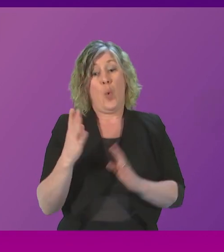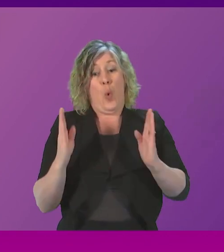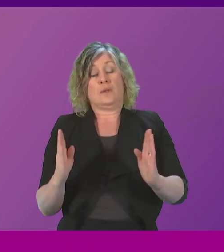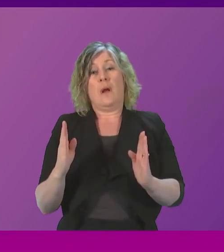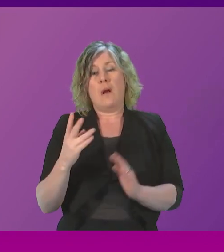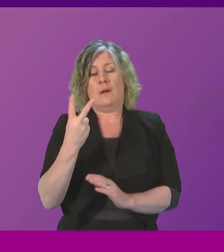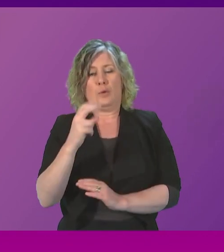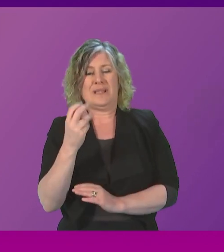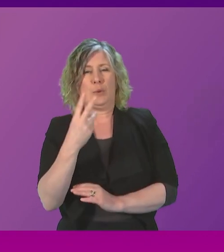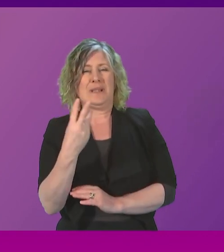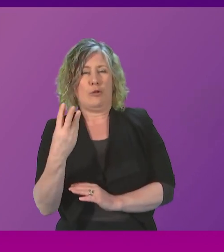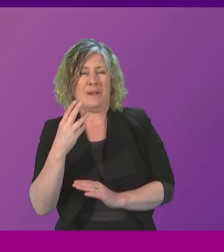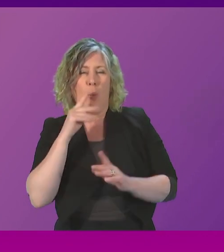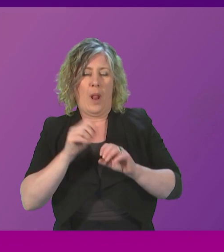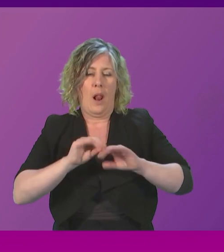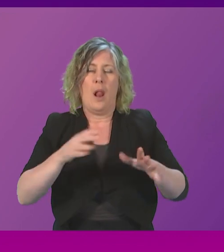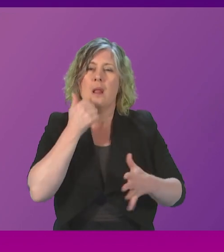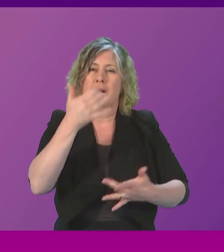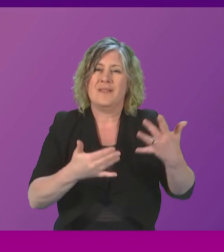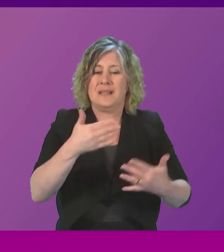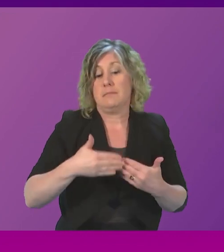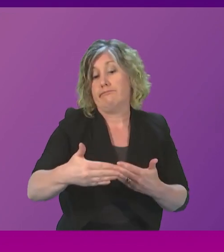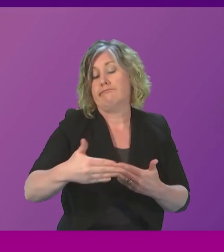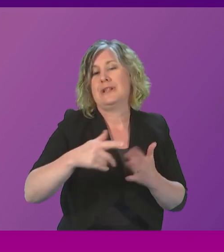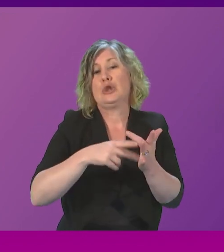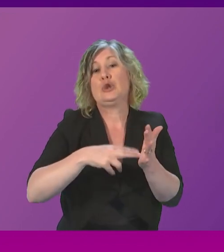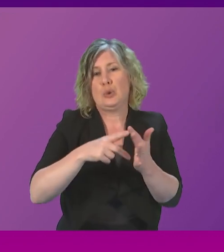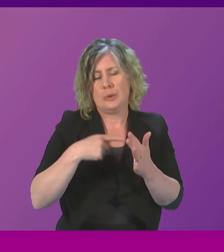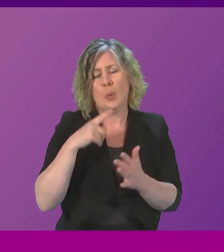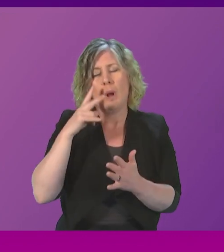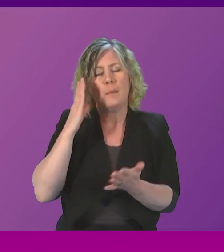June, that a number of boards will have made significant progress in meeting the standard